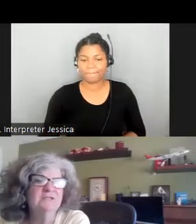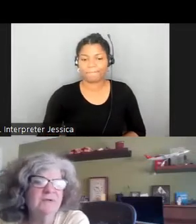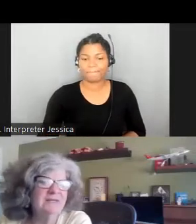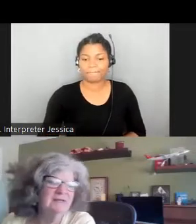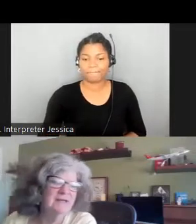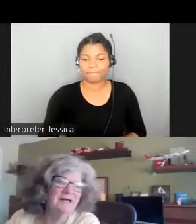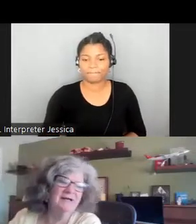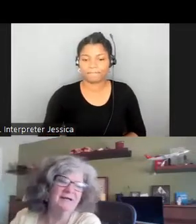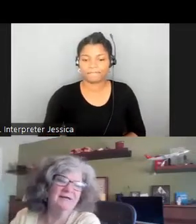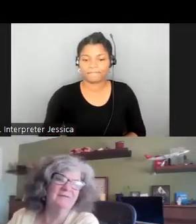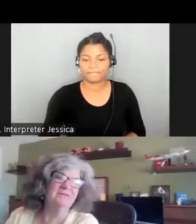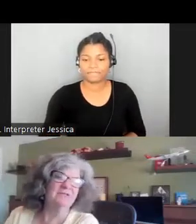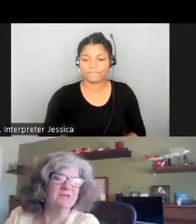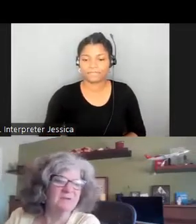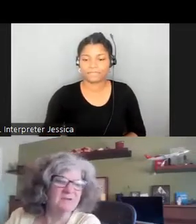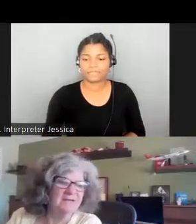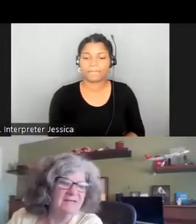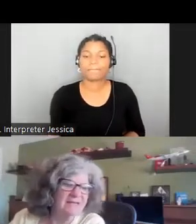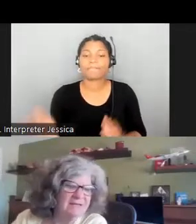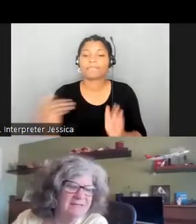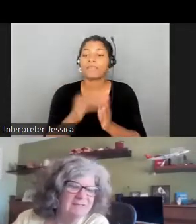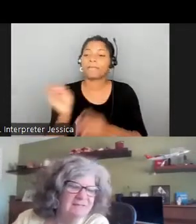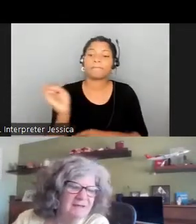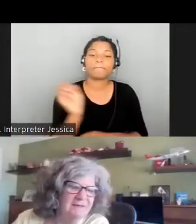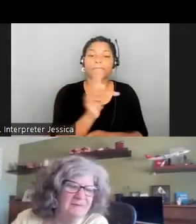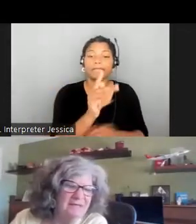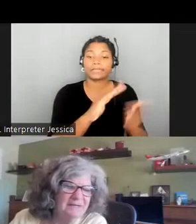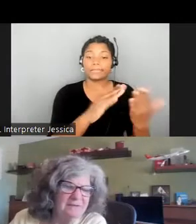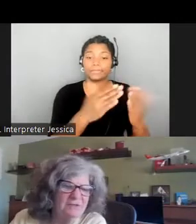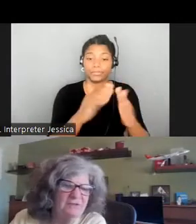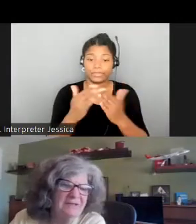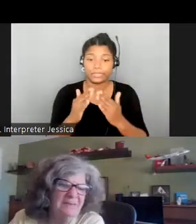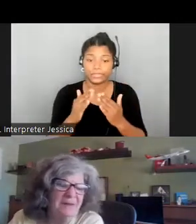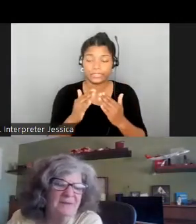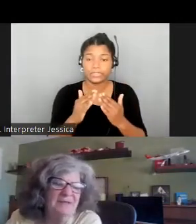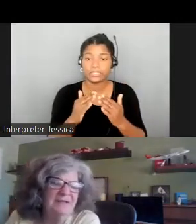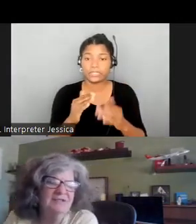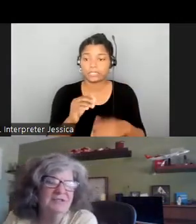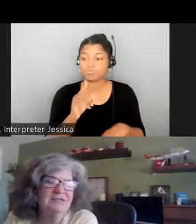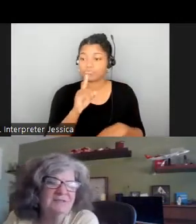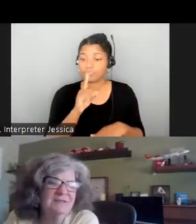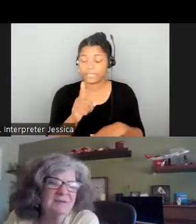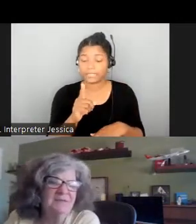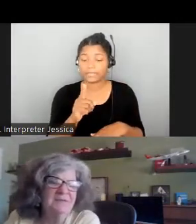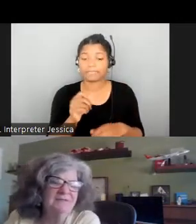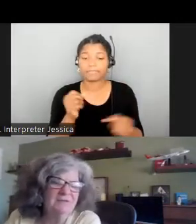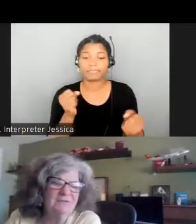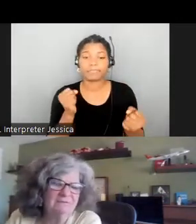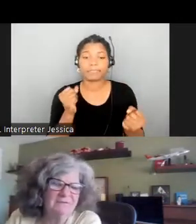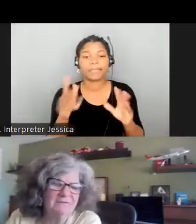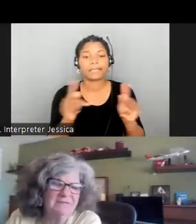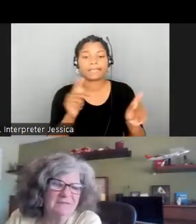So again, Return to Community is certainly a population, as we see people leaving nursing